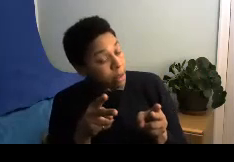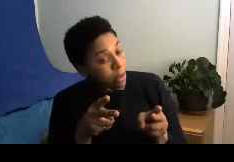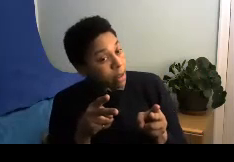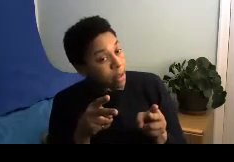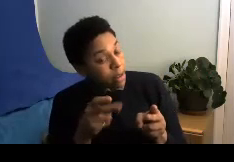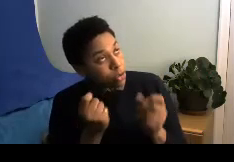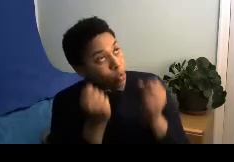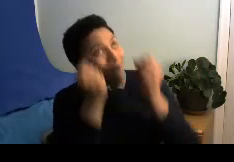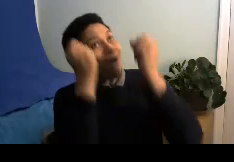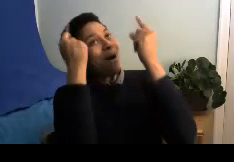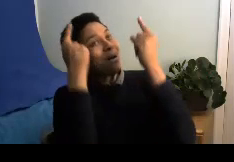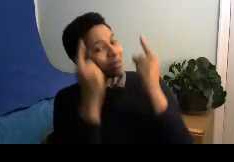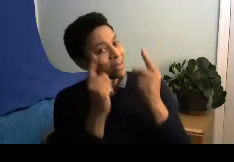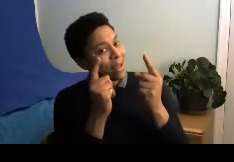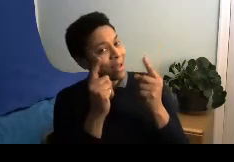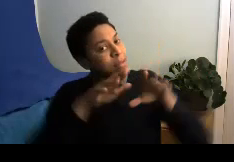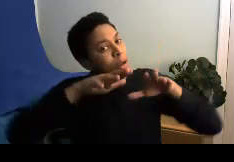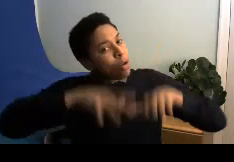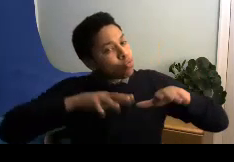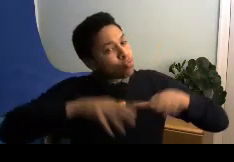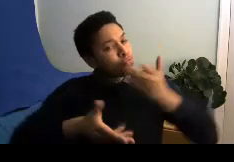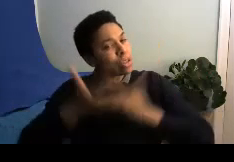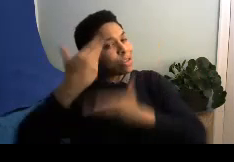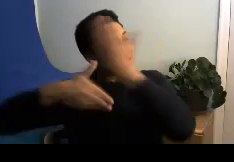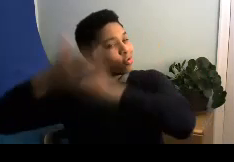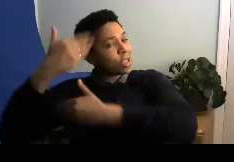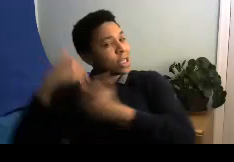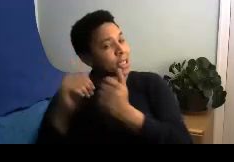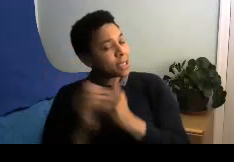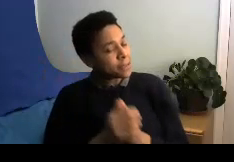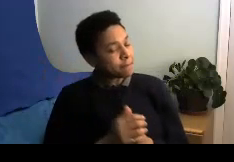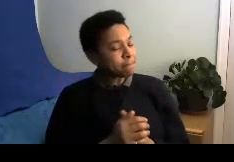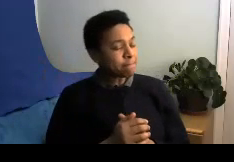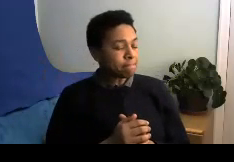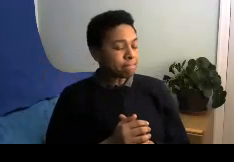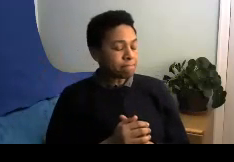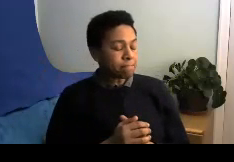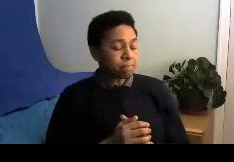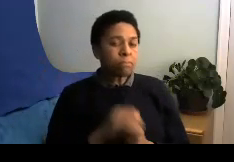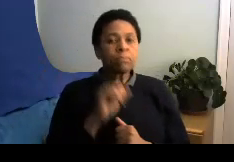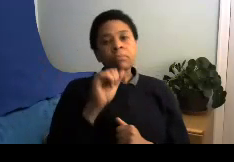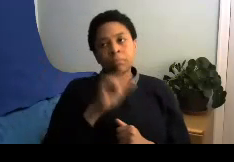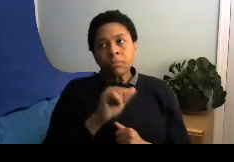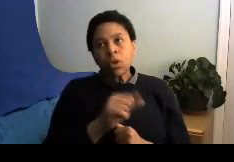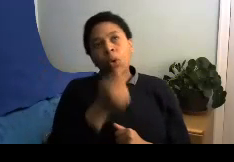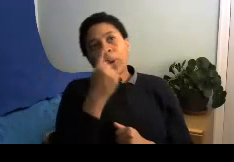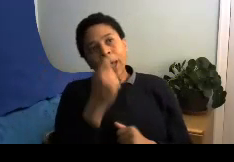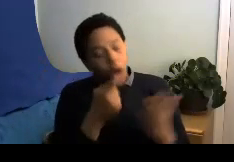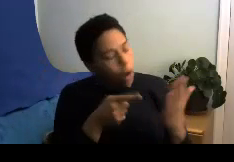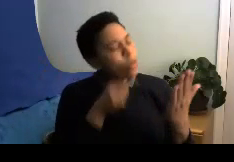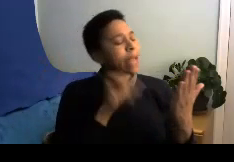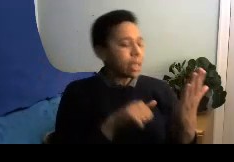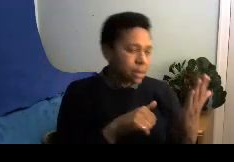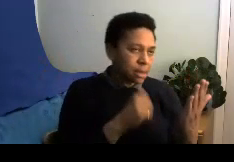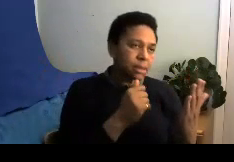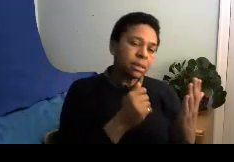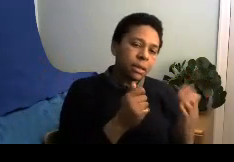understanding British history and, you know, we, traditional hegemonic ways of conceptualizing British history